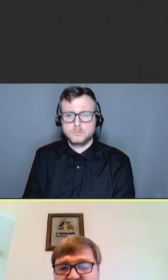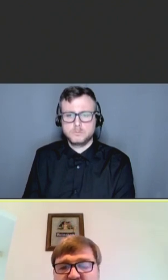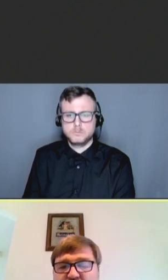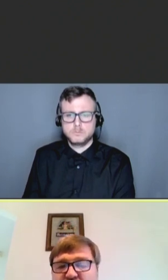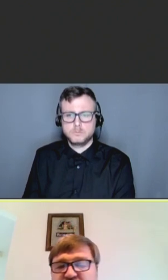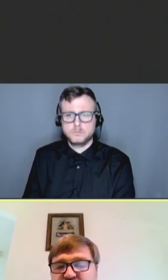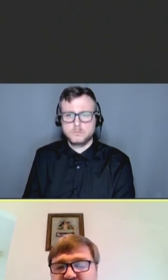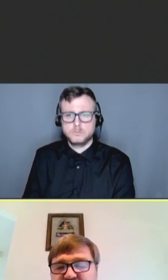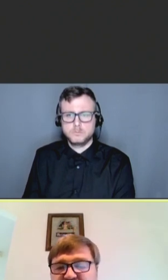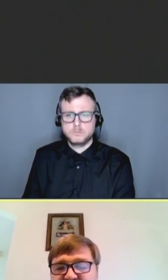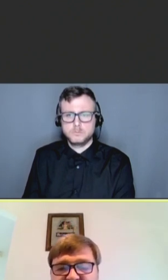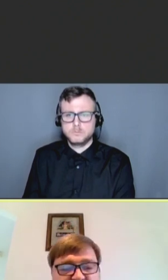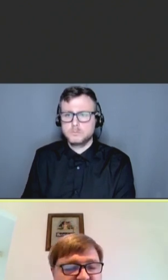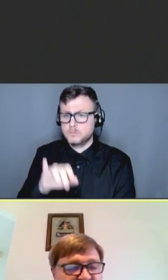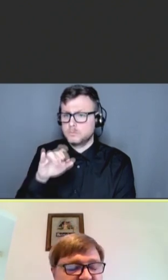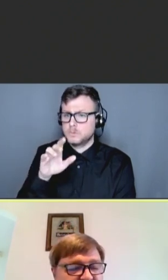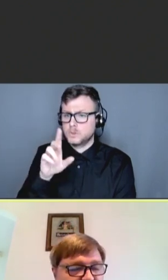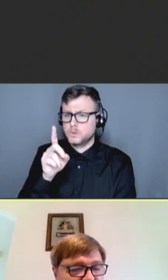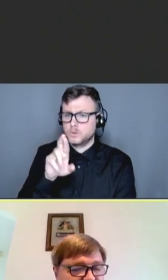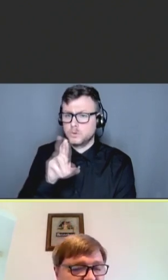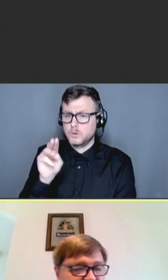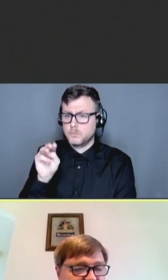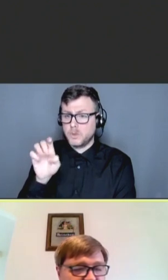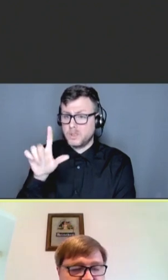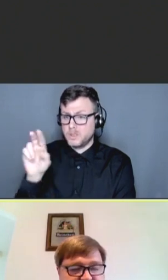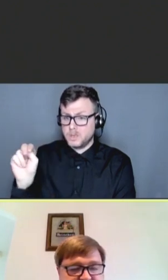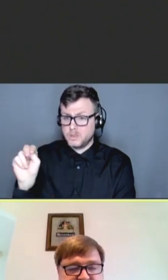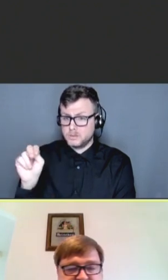Or Jewel -- Dr. Mullen, anything you'd like to add to it?